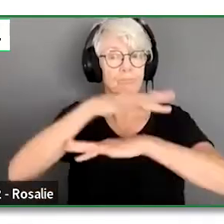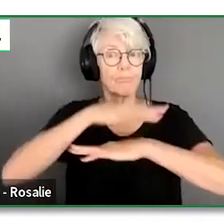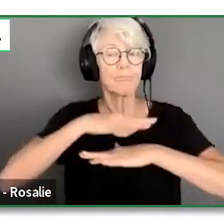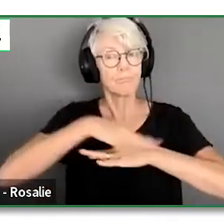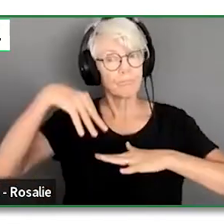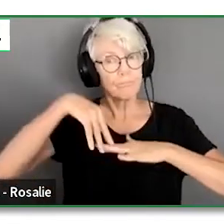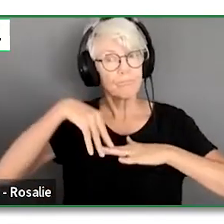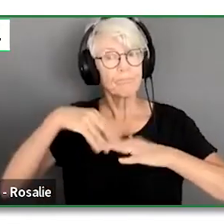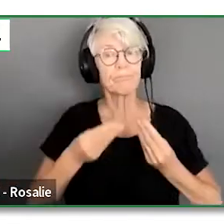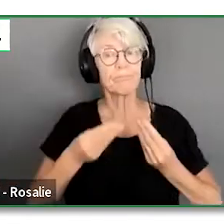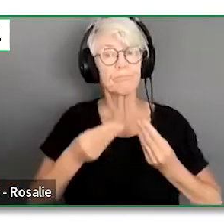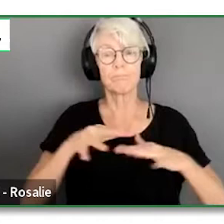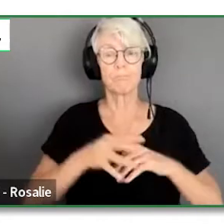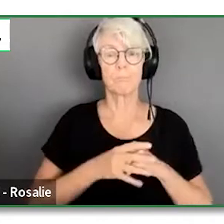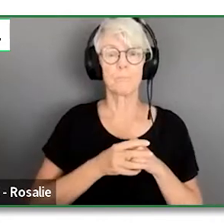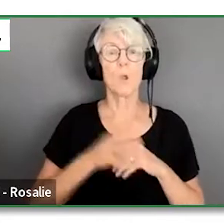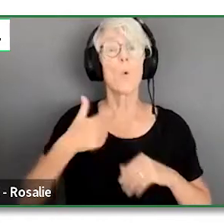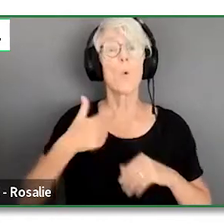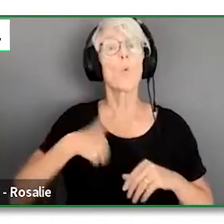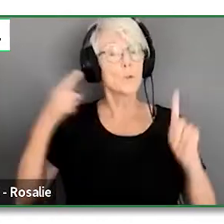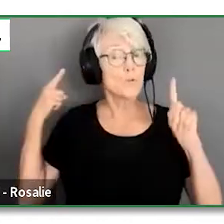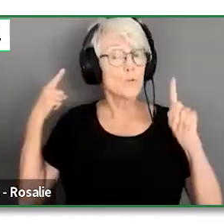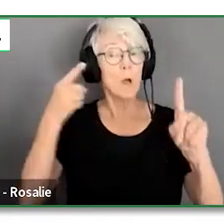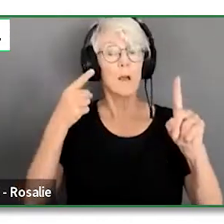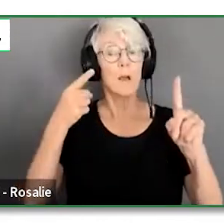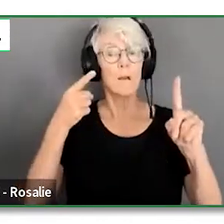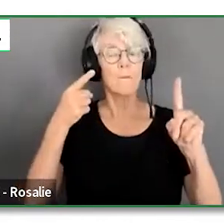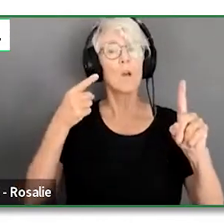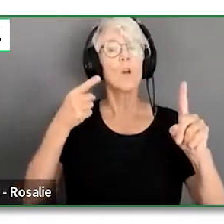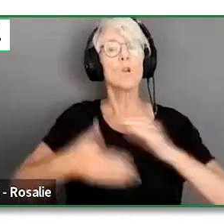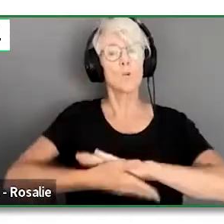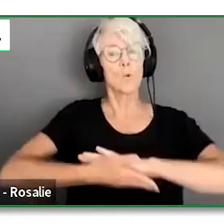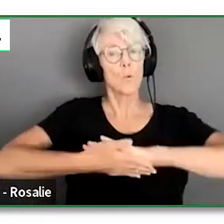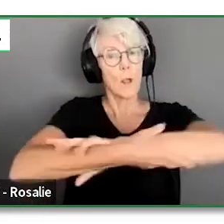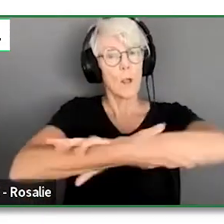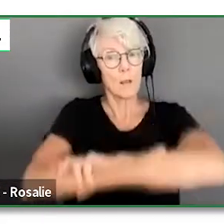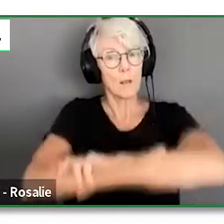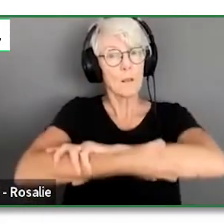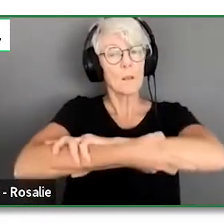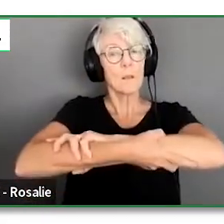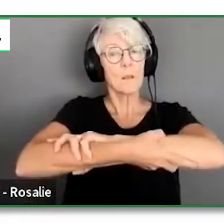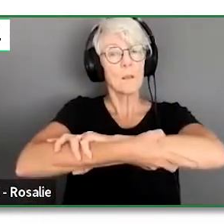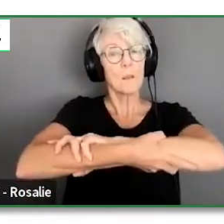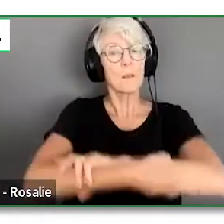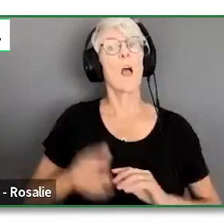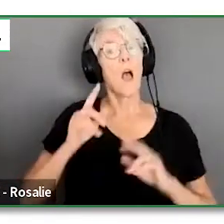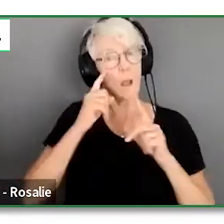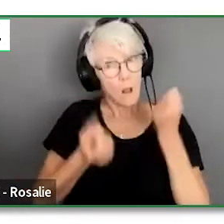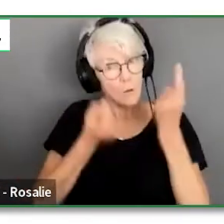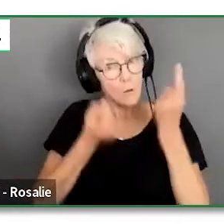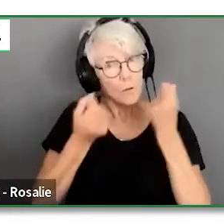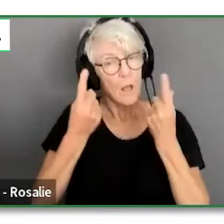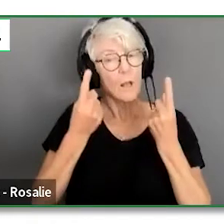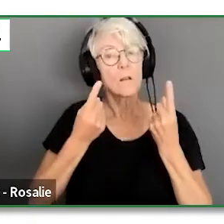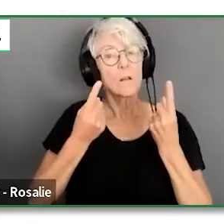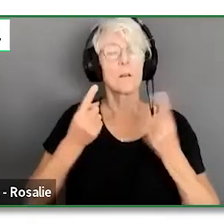at the same time we strive to reconcile and understand these Indigenous Civilizations who continue to be impacted by the